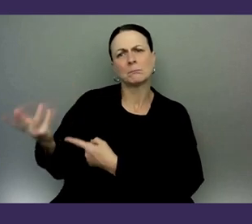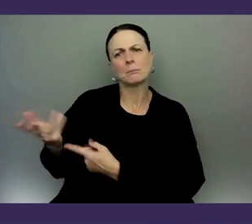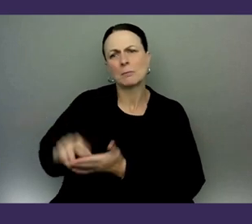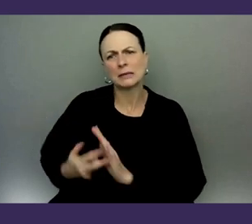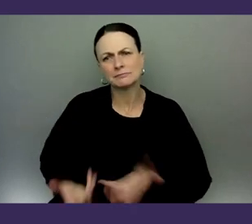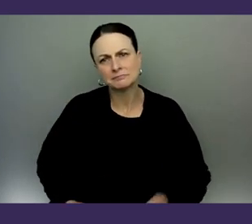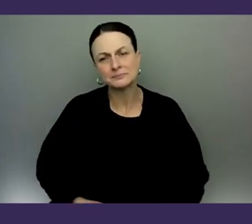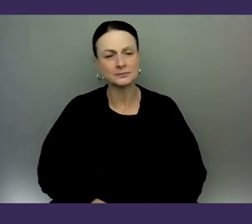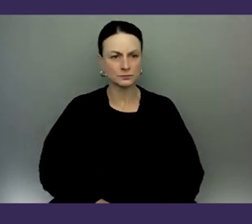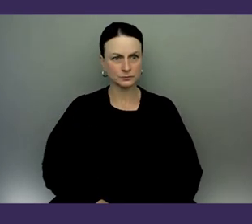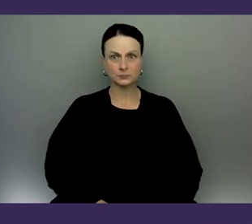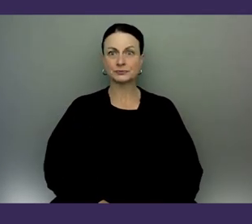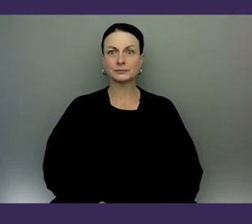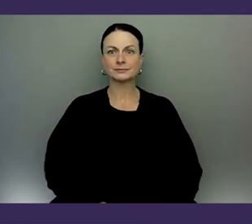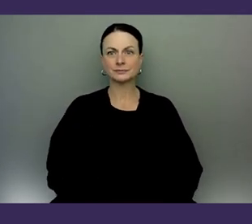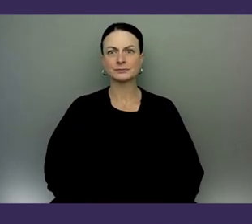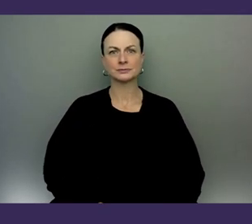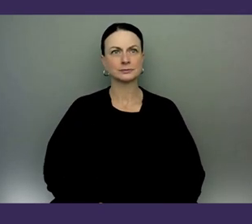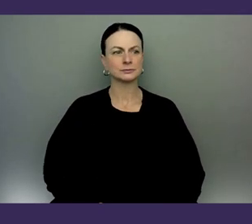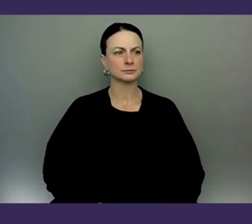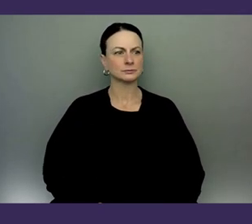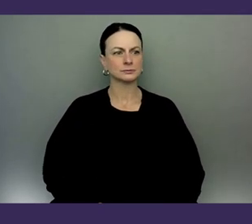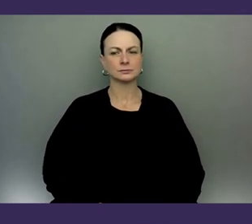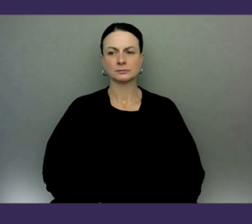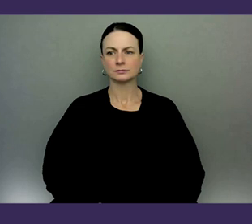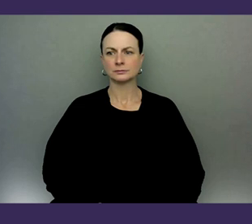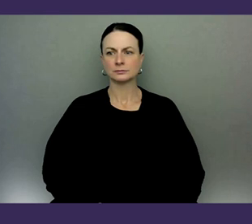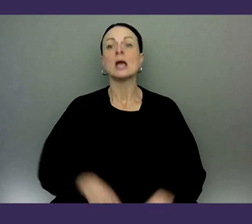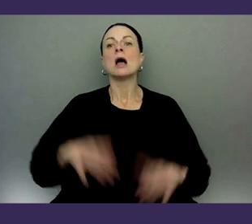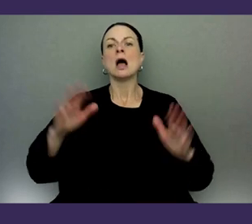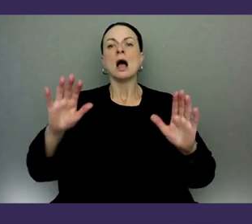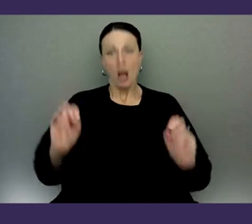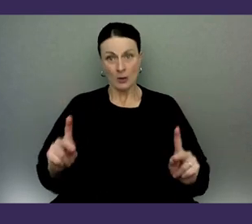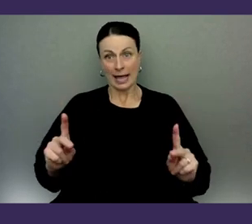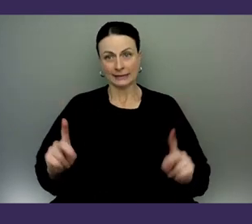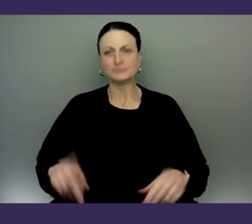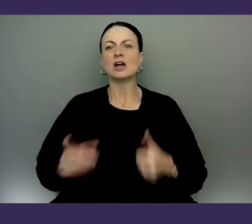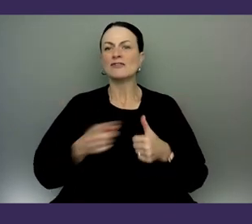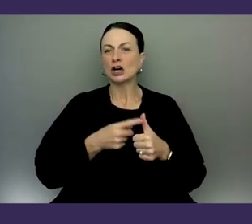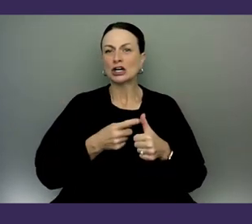So, okay, a little bit first about Disability Rights Florida.